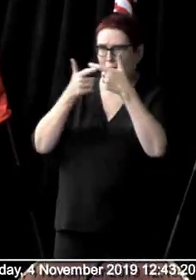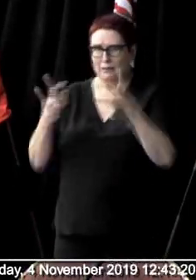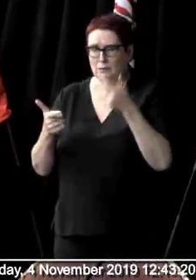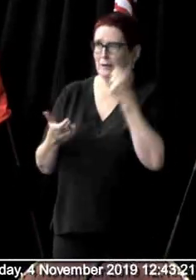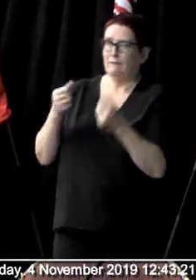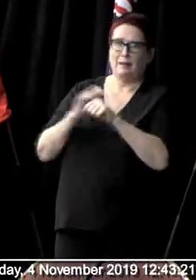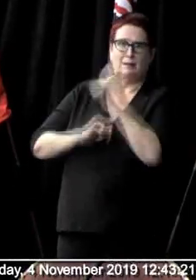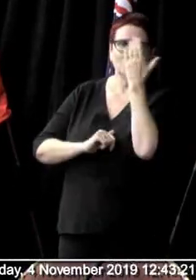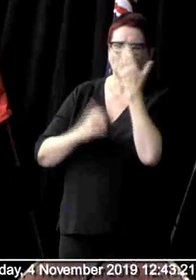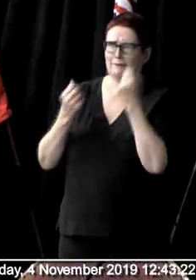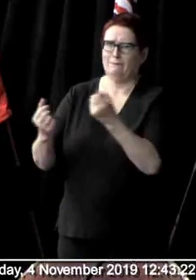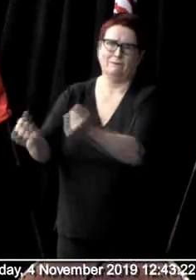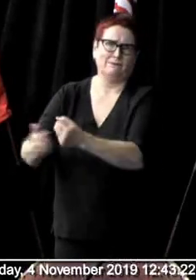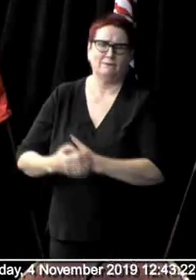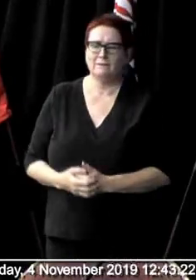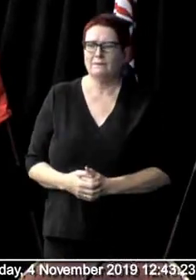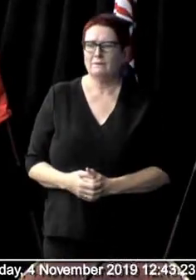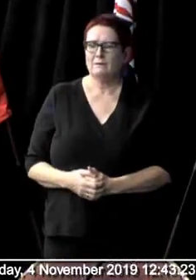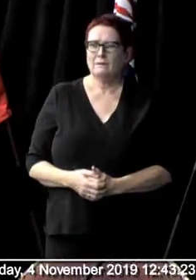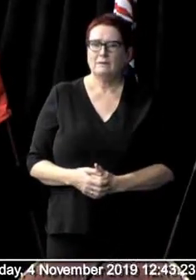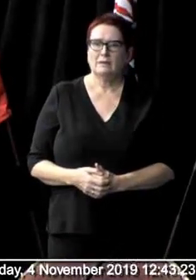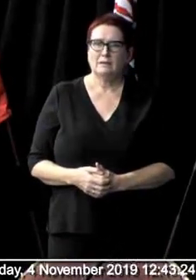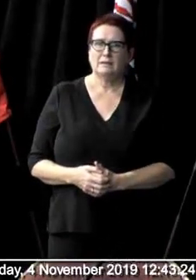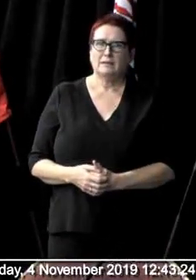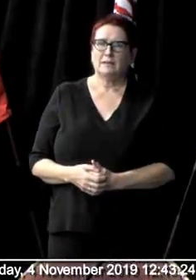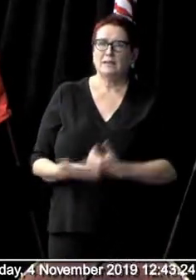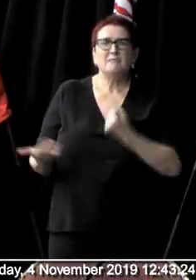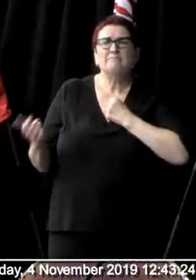It’s – again, she’s not special.